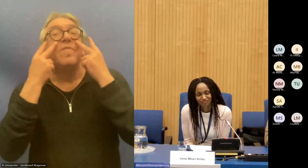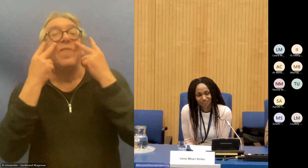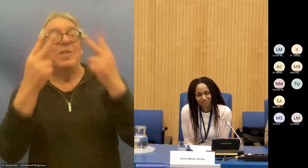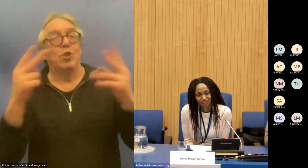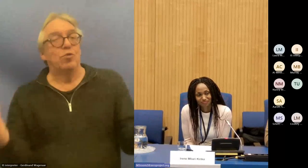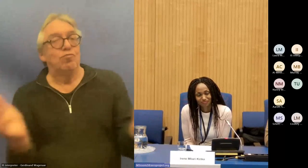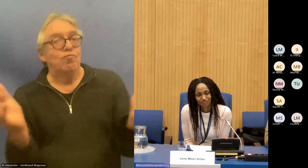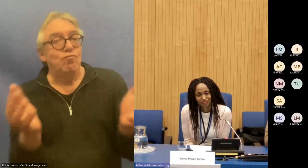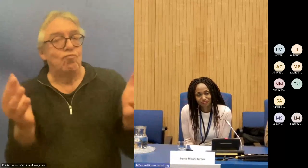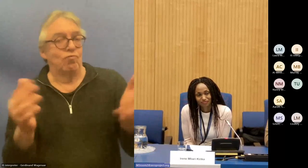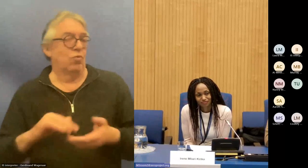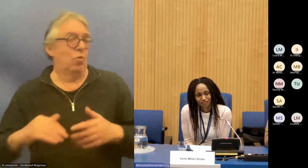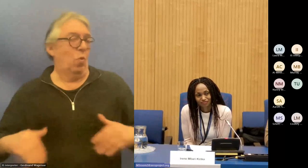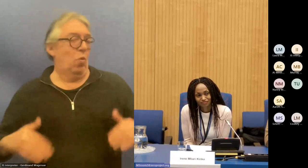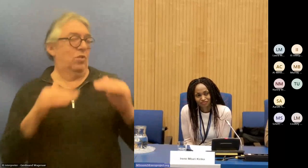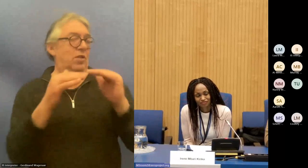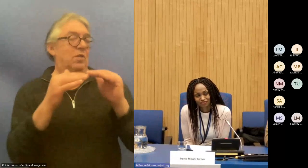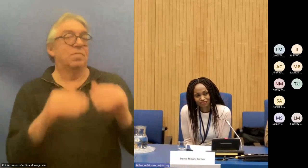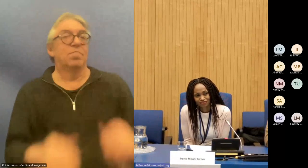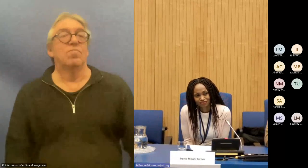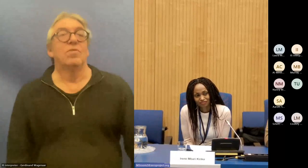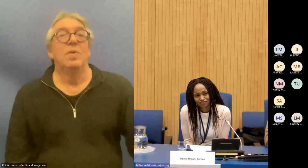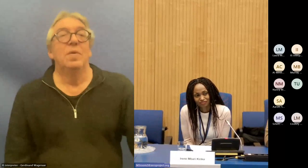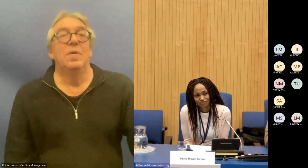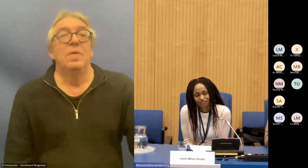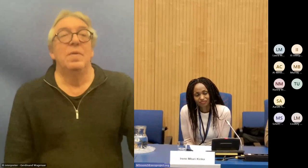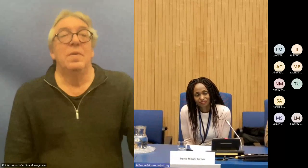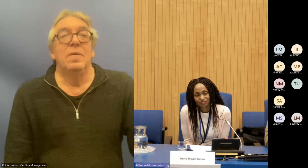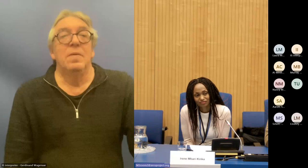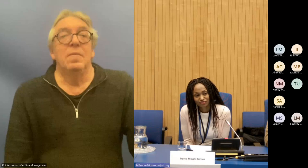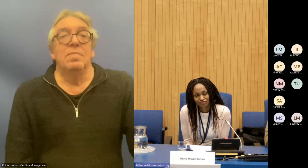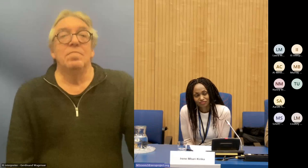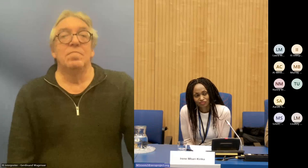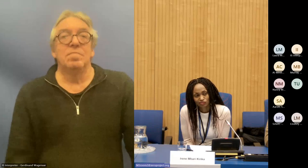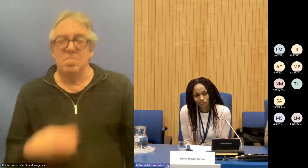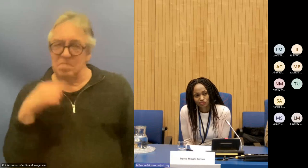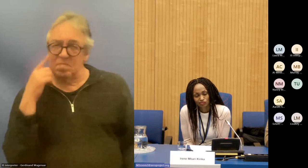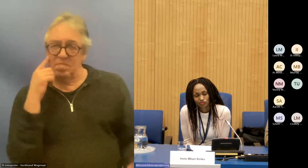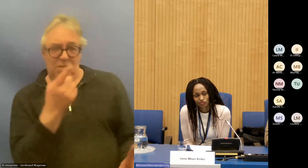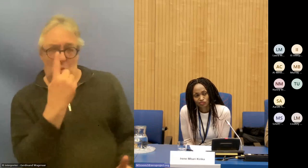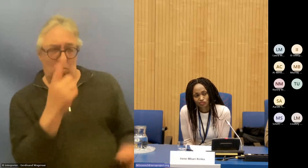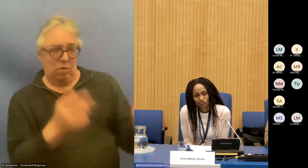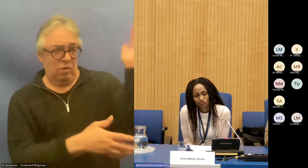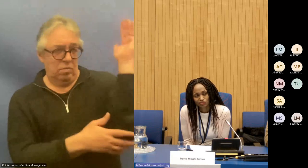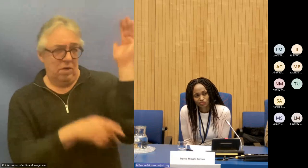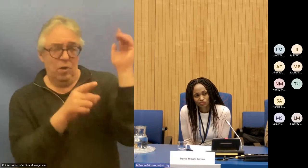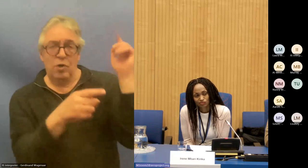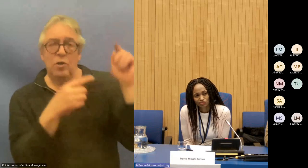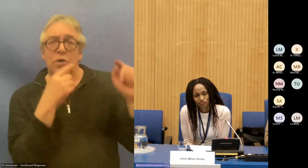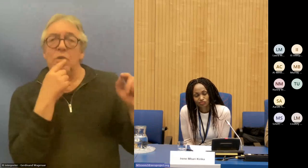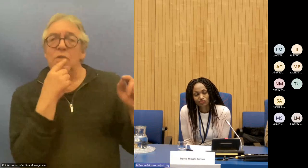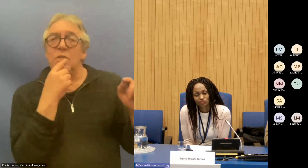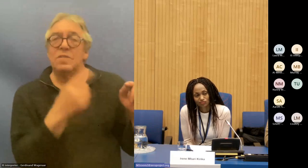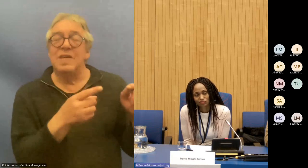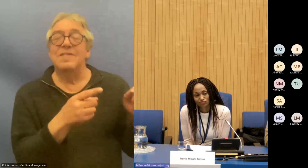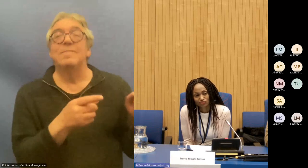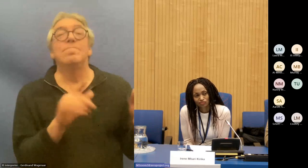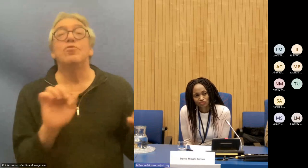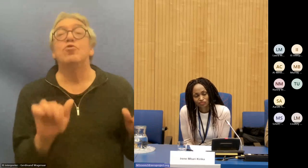One of them, I think the Kilimanjaro Blind Trust, mentioned the accessible resources. I just wanted